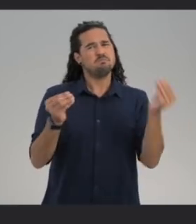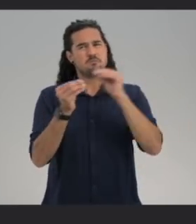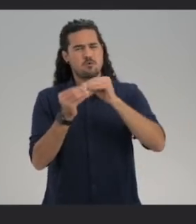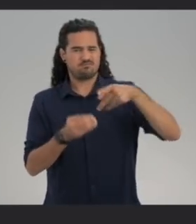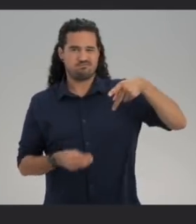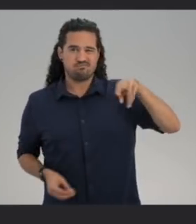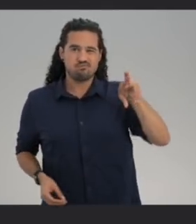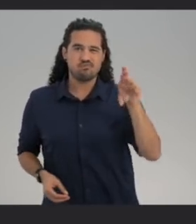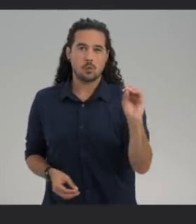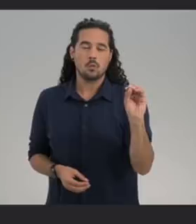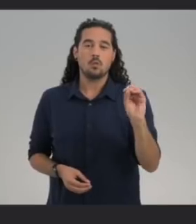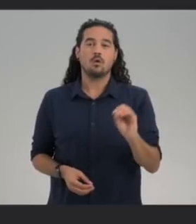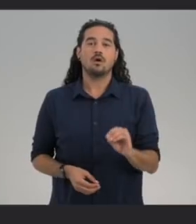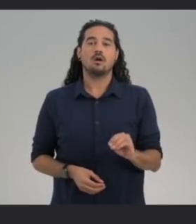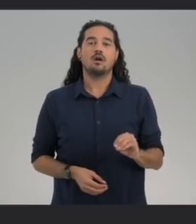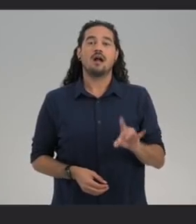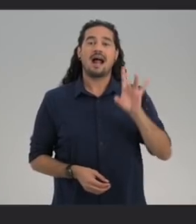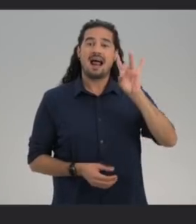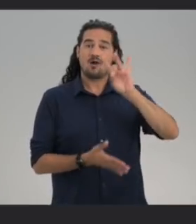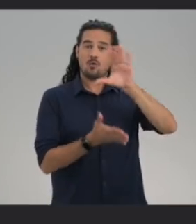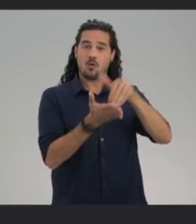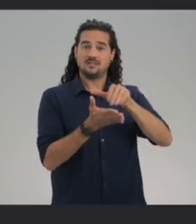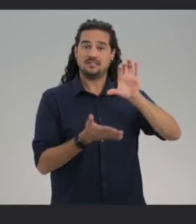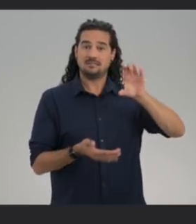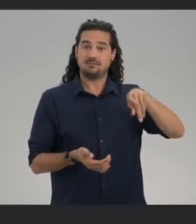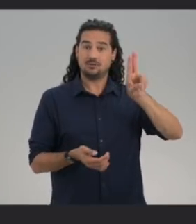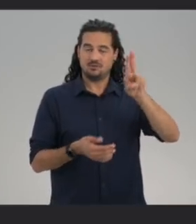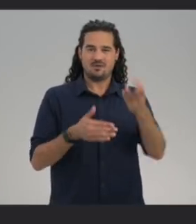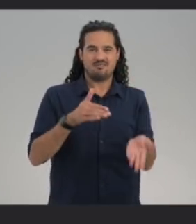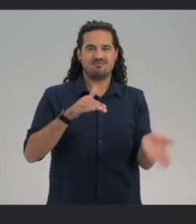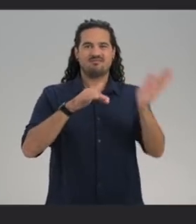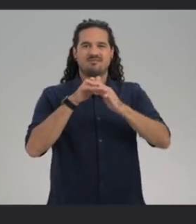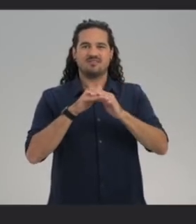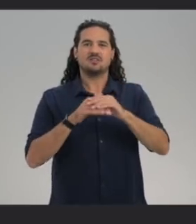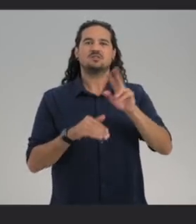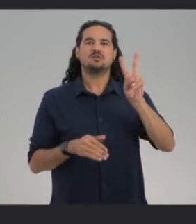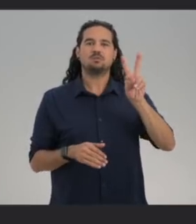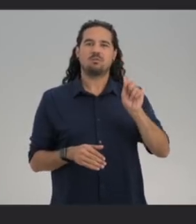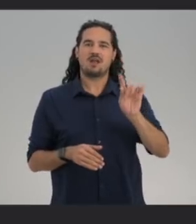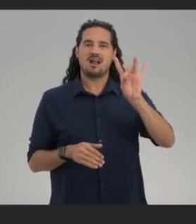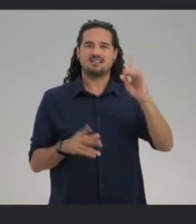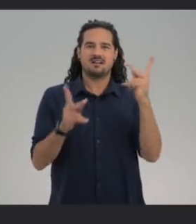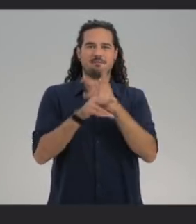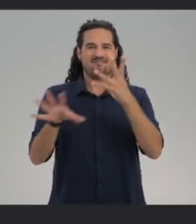The 8-core CPU delivers up to 2.8 times faster performance.